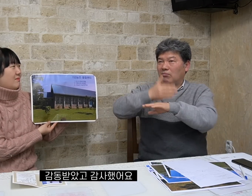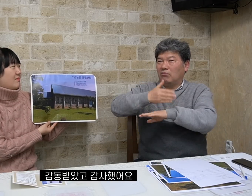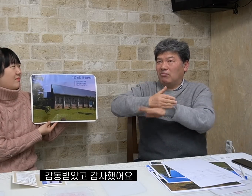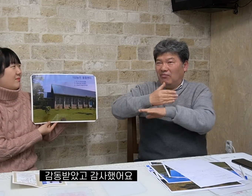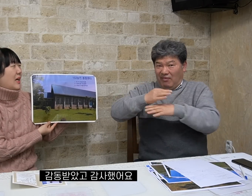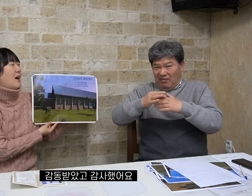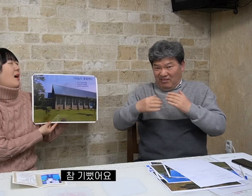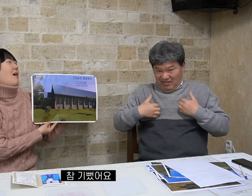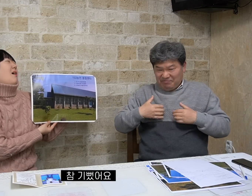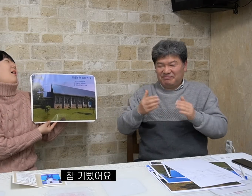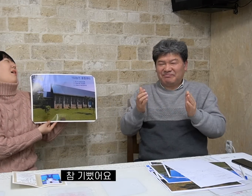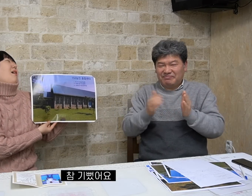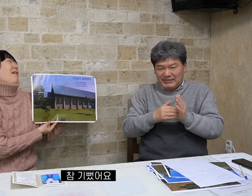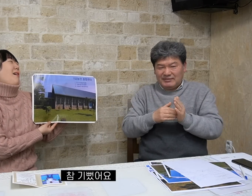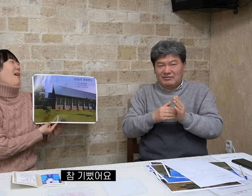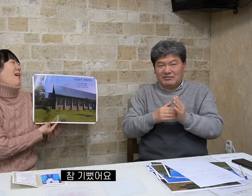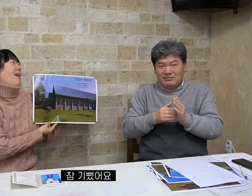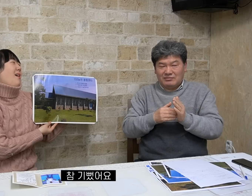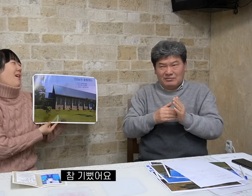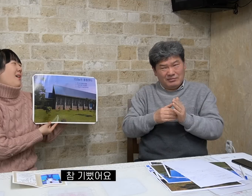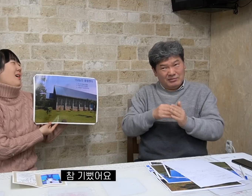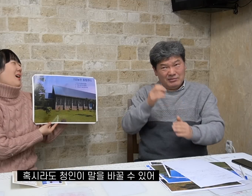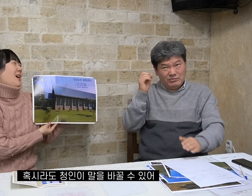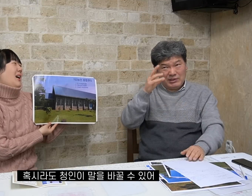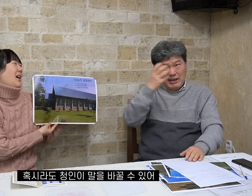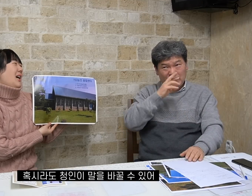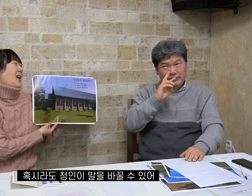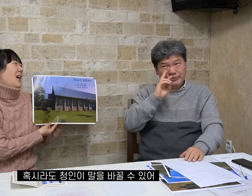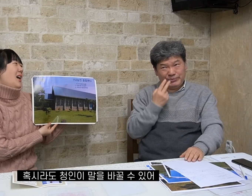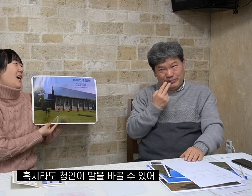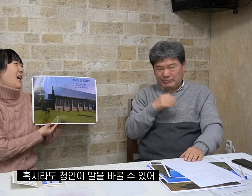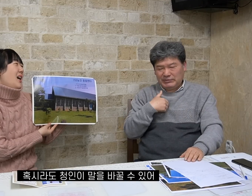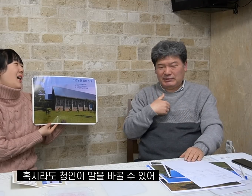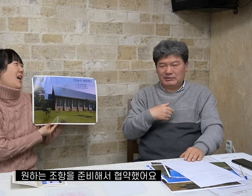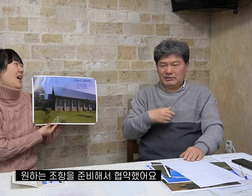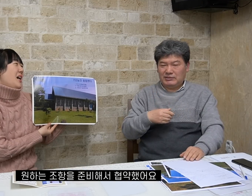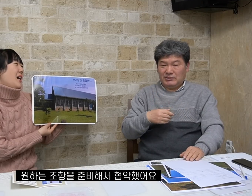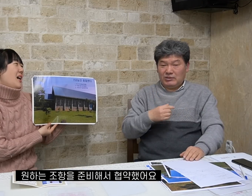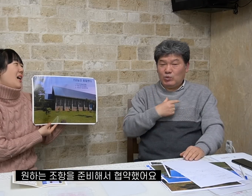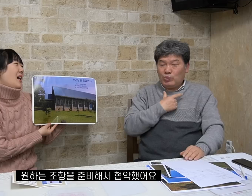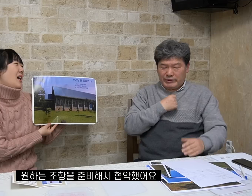I was impressed and thankful. I was so happy. In case the hearing person can change his words,